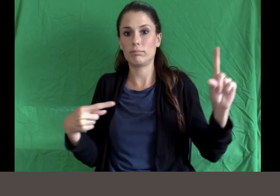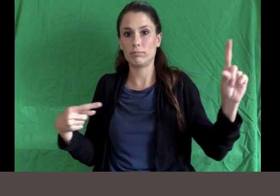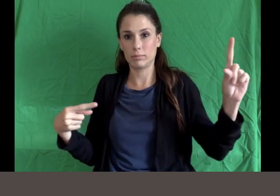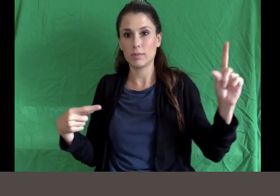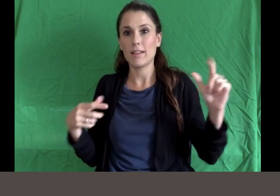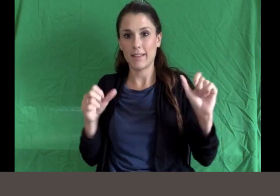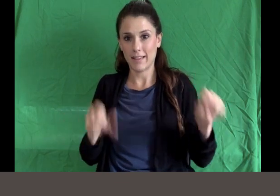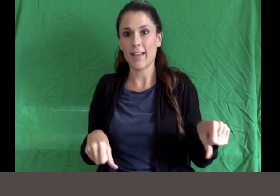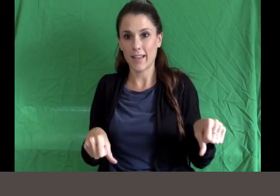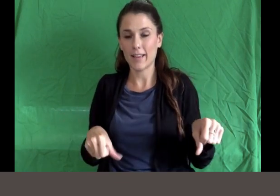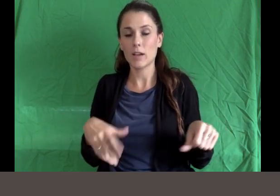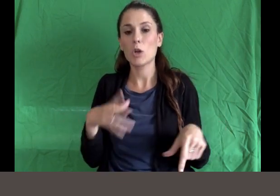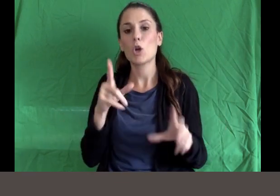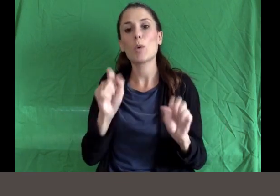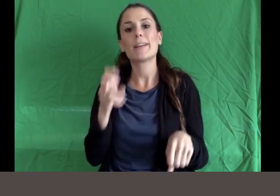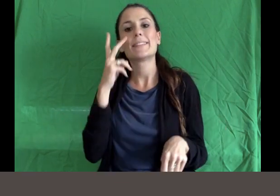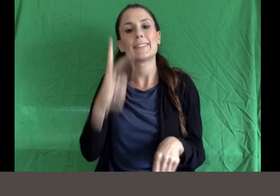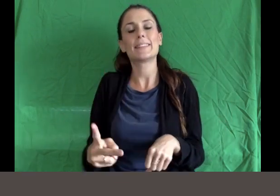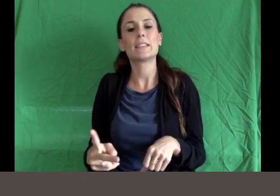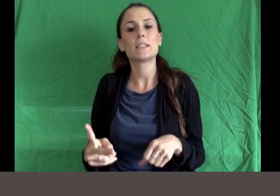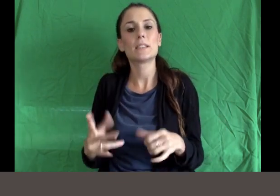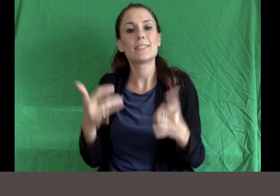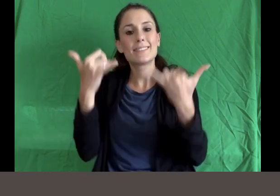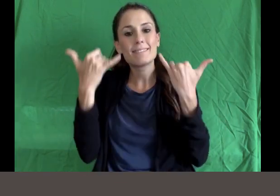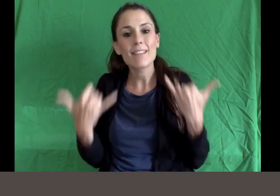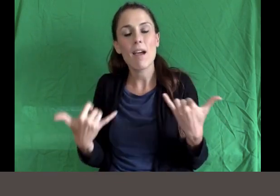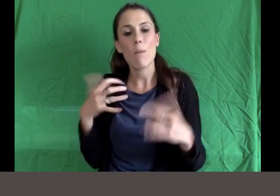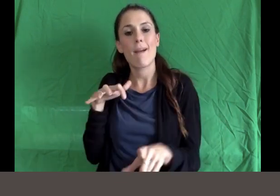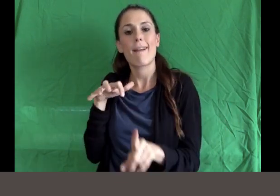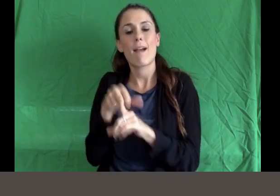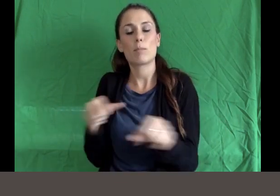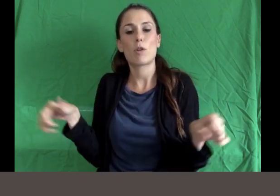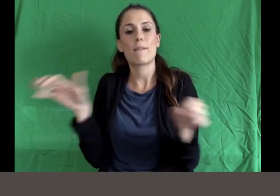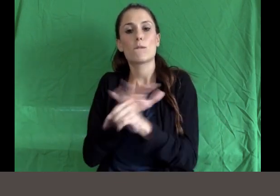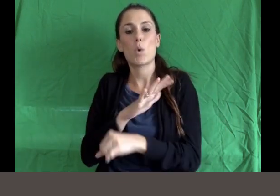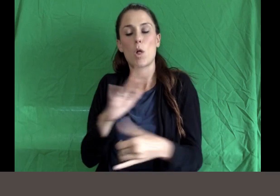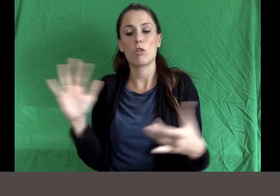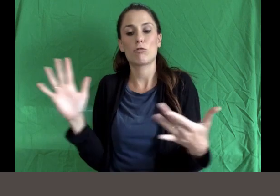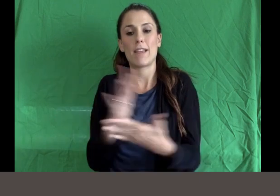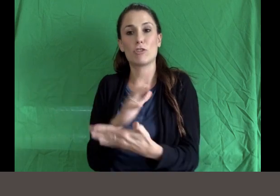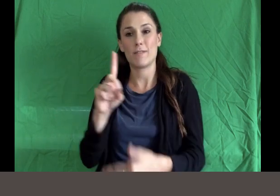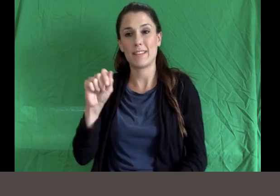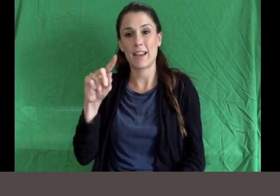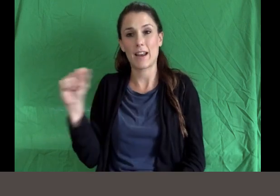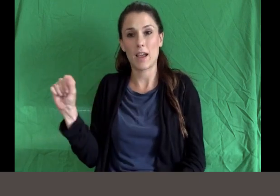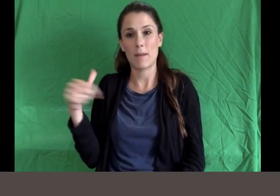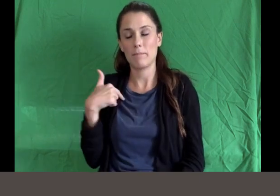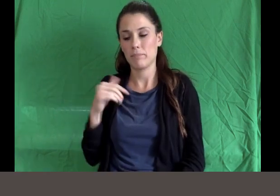and you can see that I've now captured the full range of my data I've annotated it where my